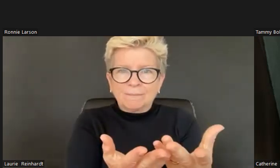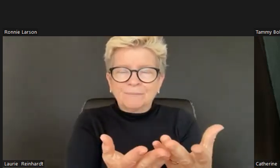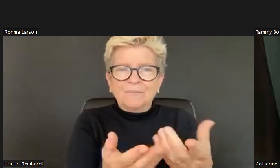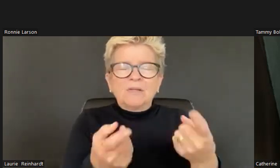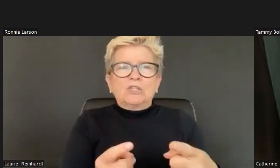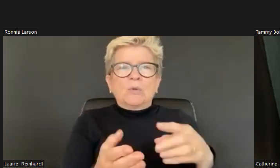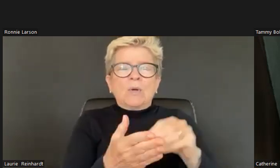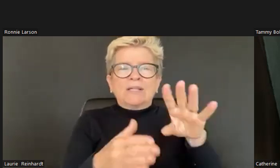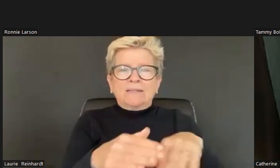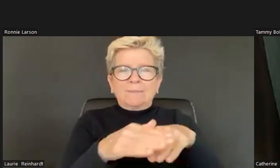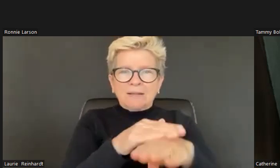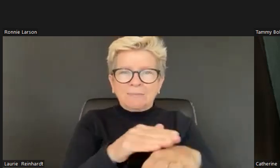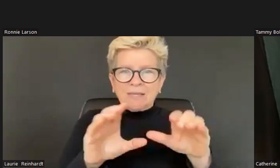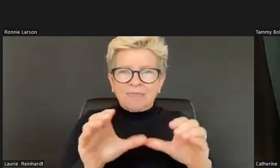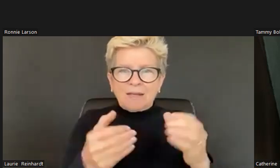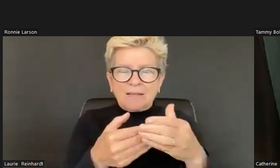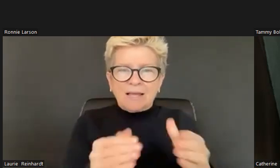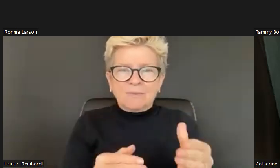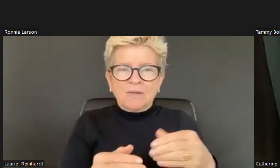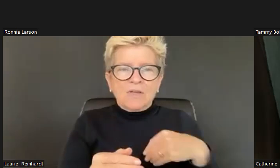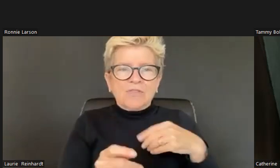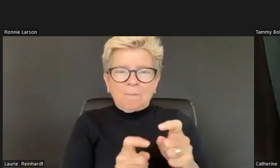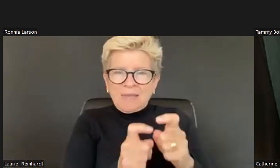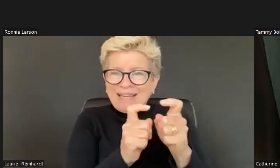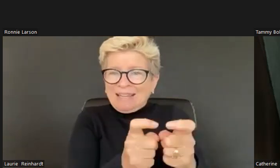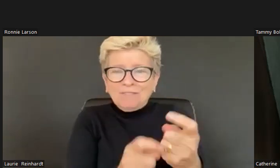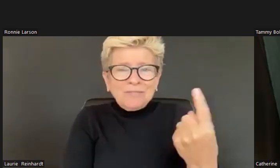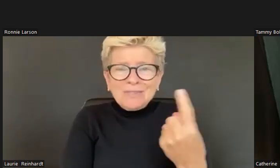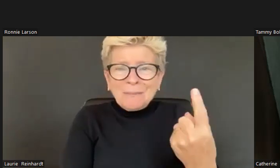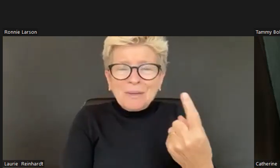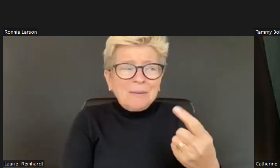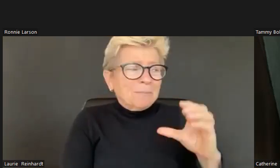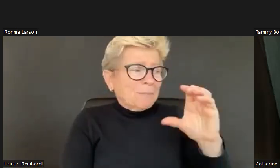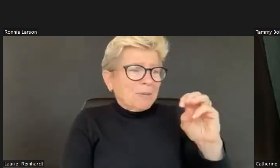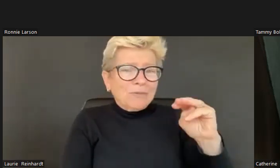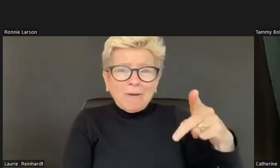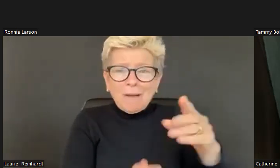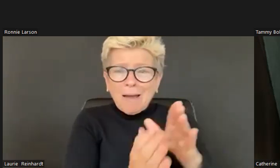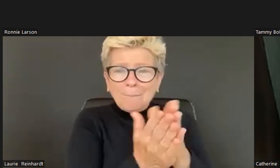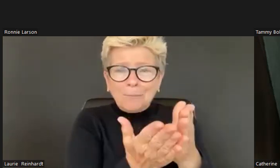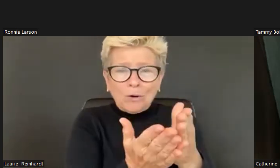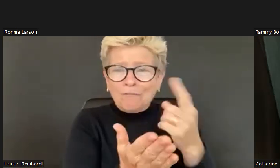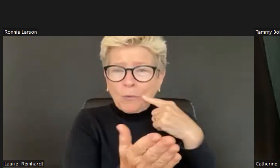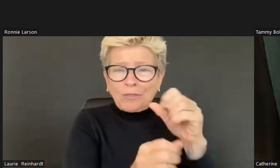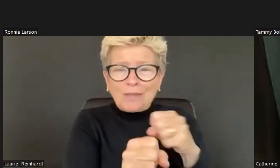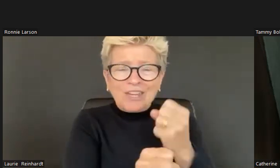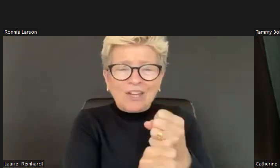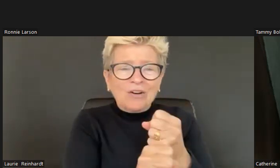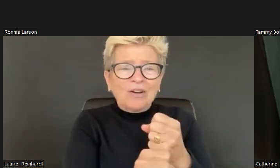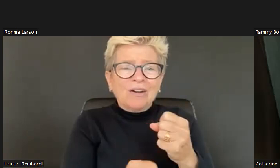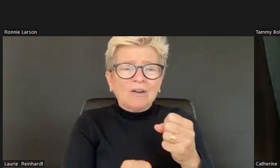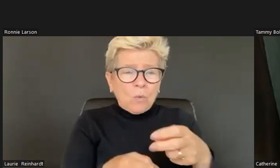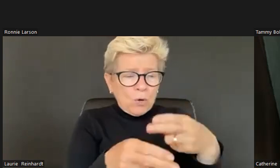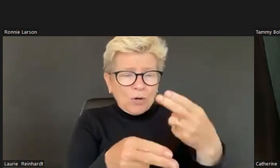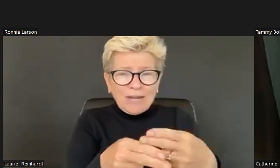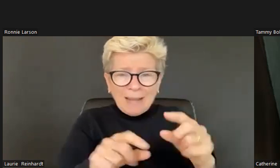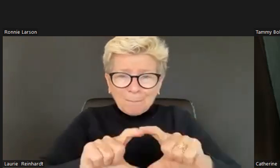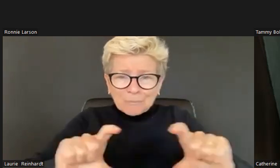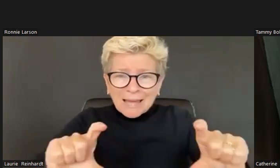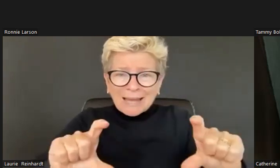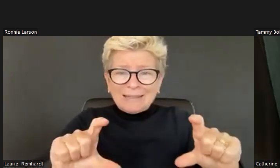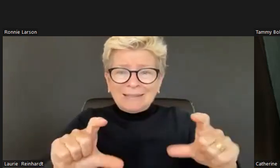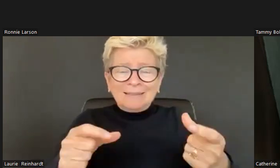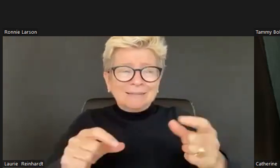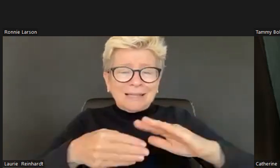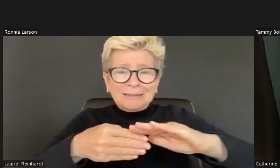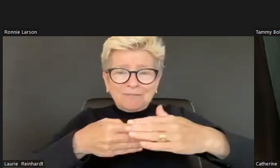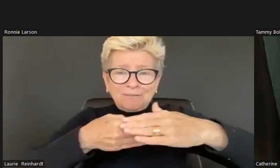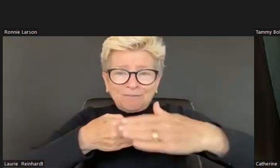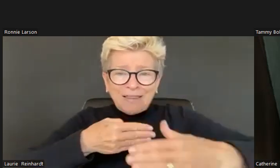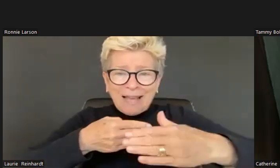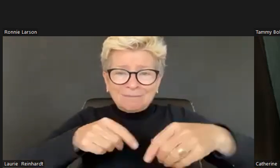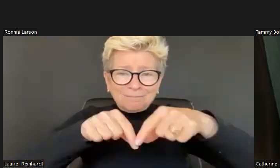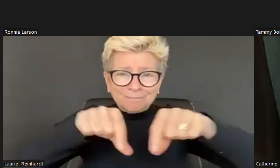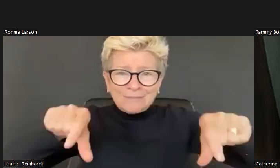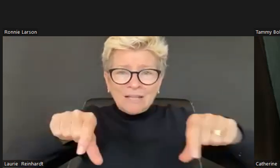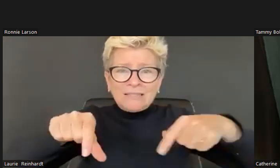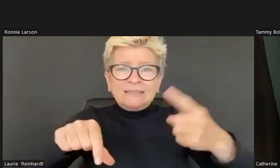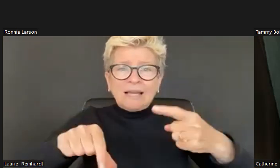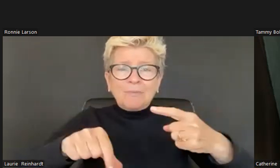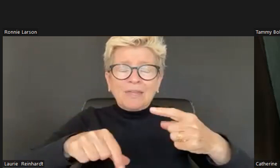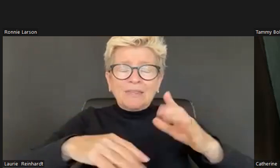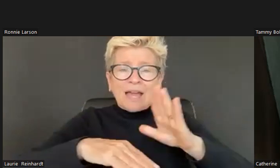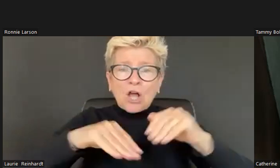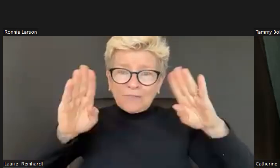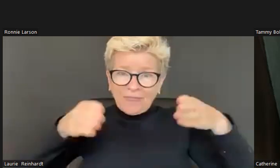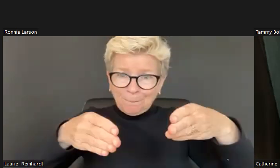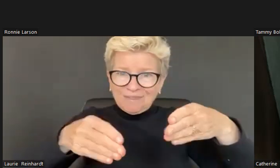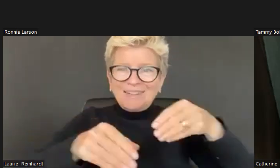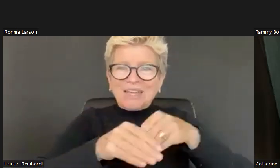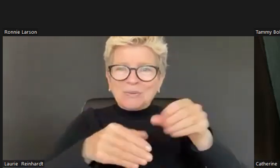Names Are the names are there names in the room? How are they in the room? One thing that I do is I hand write their names on something.